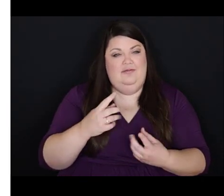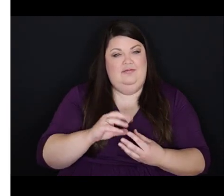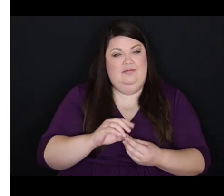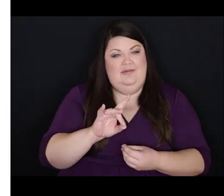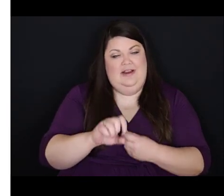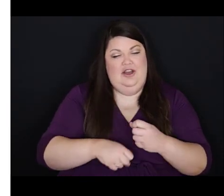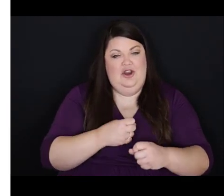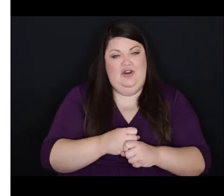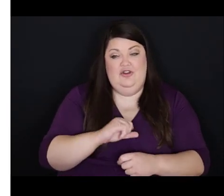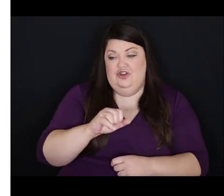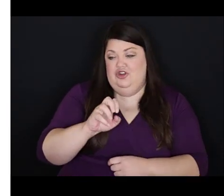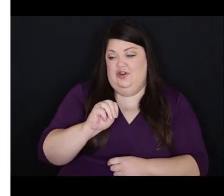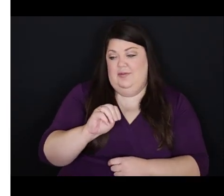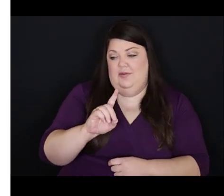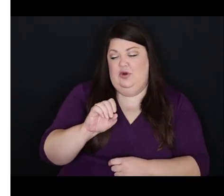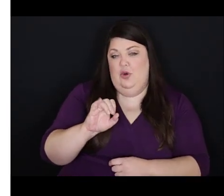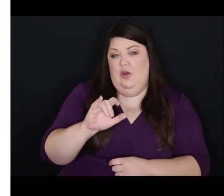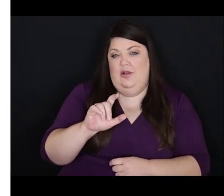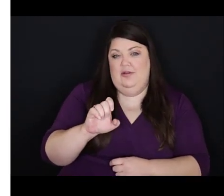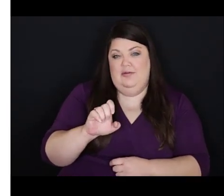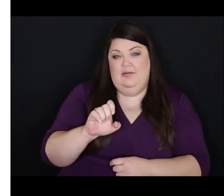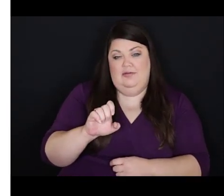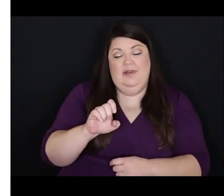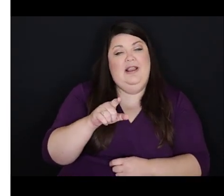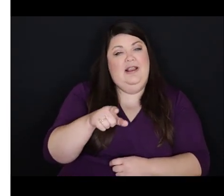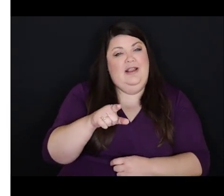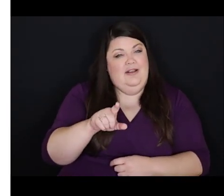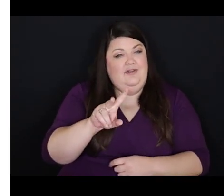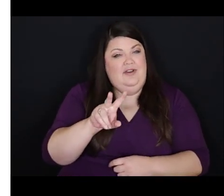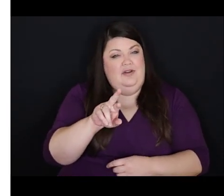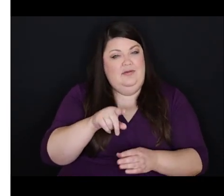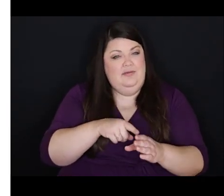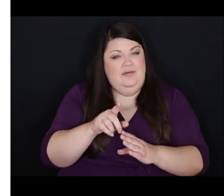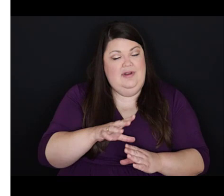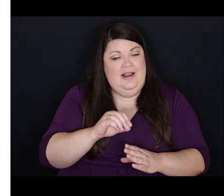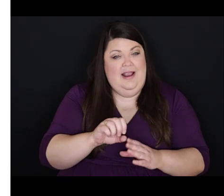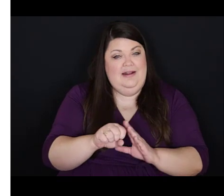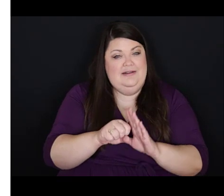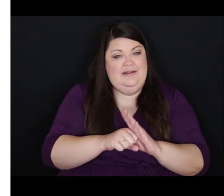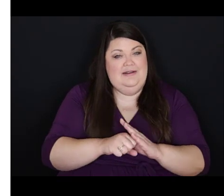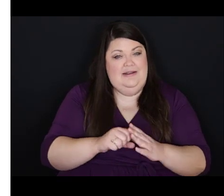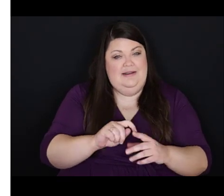Jim Doyle, a VR Program Specialist and State Team Facilitator who has been with RSA for